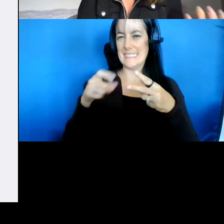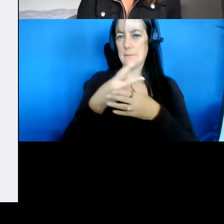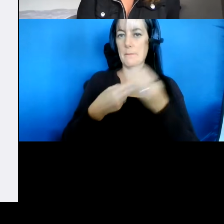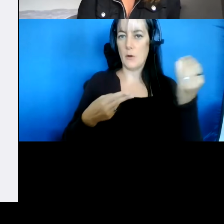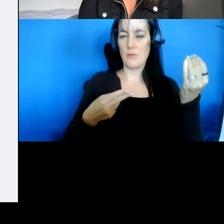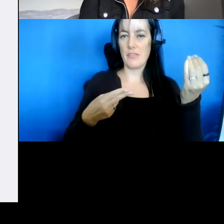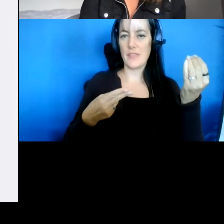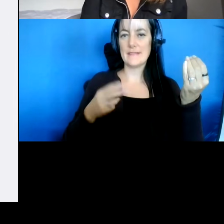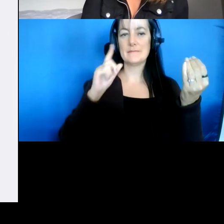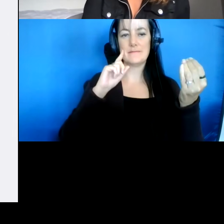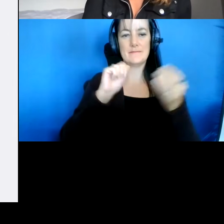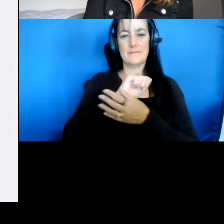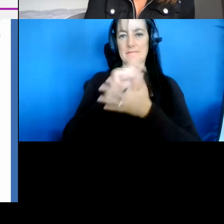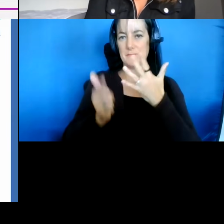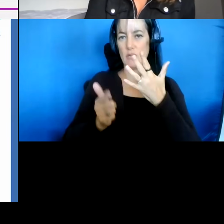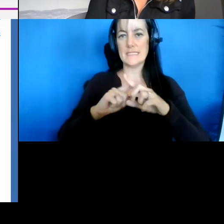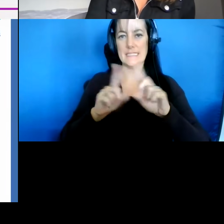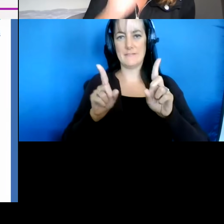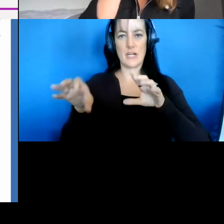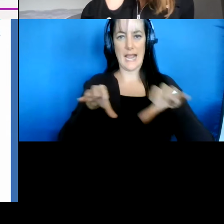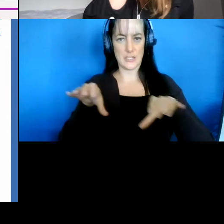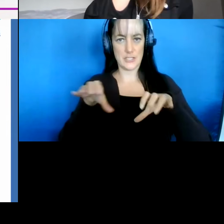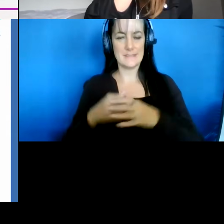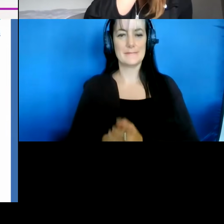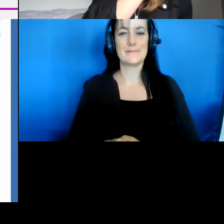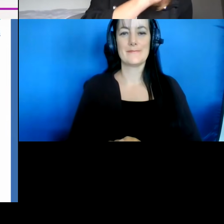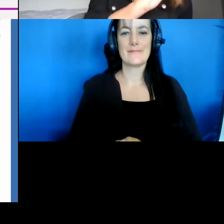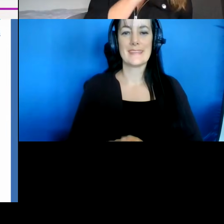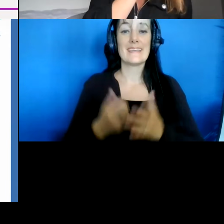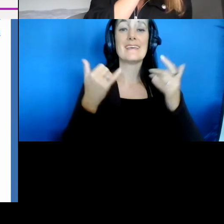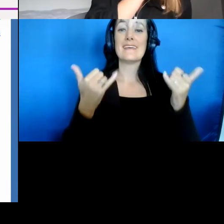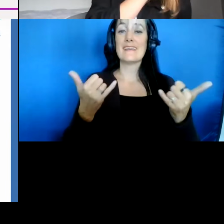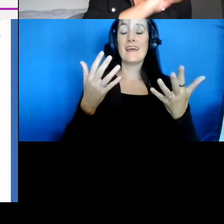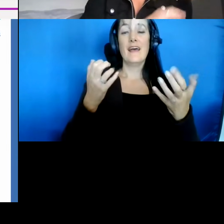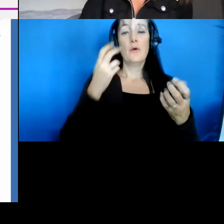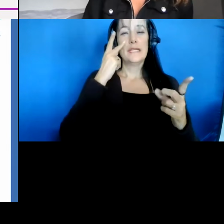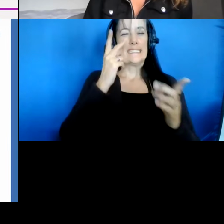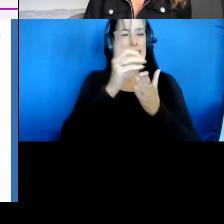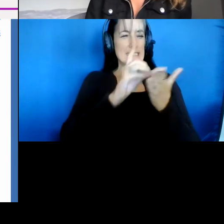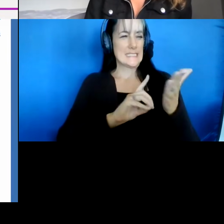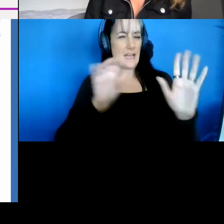all of those actions. I want to look at a few of the design challenges that I have been